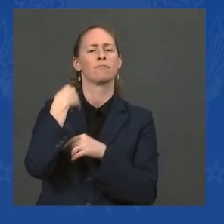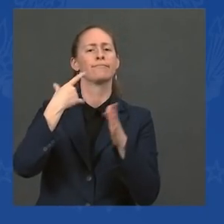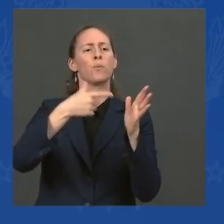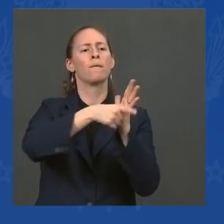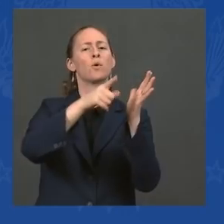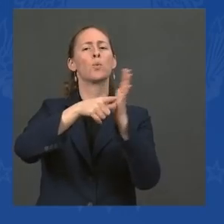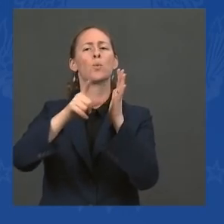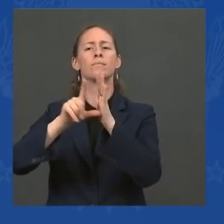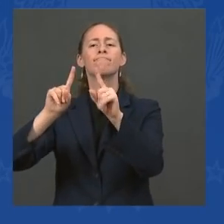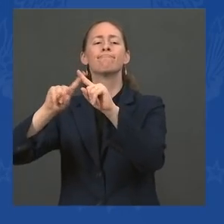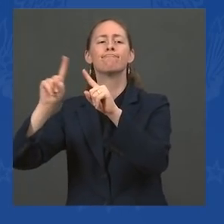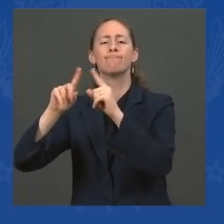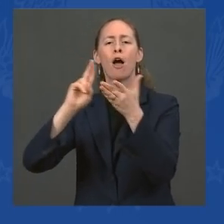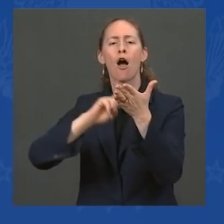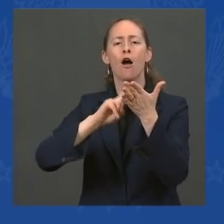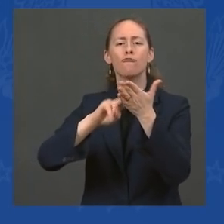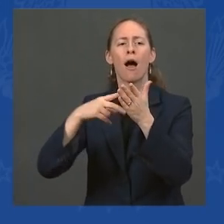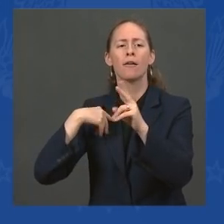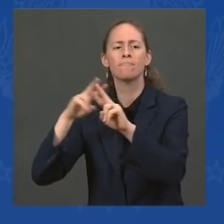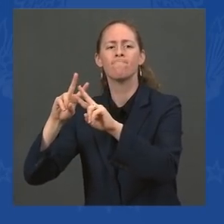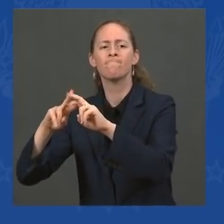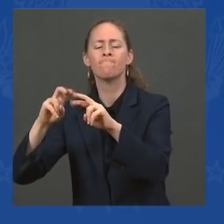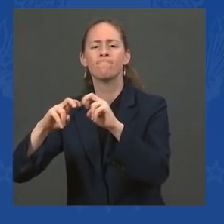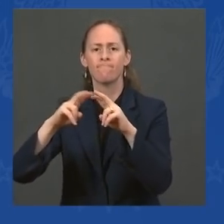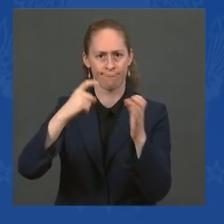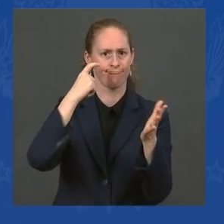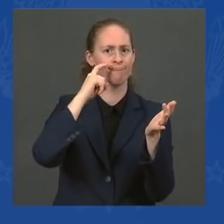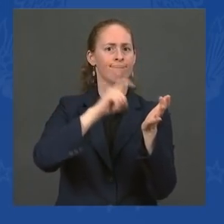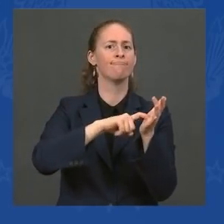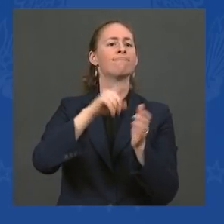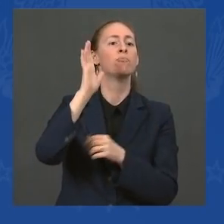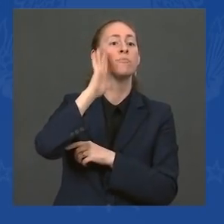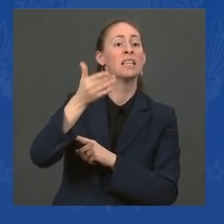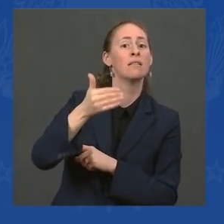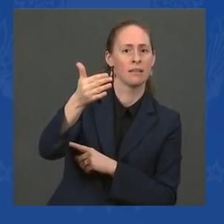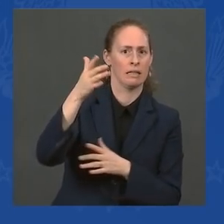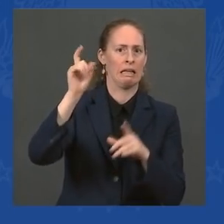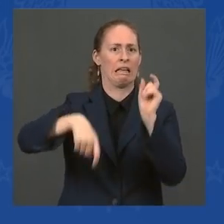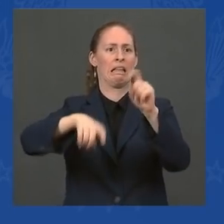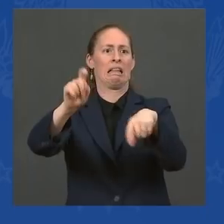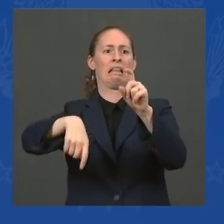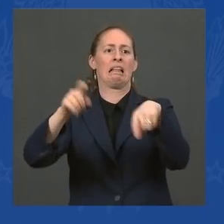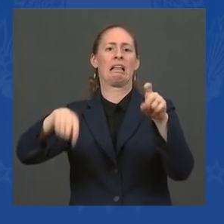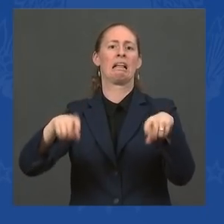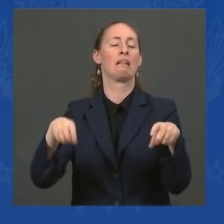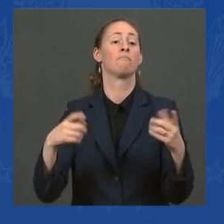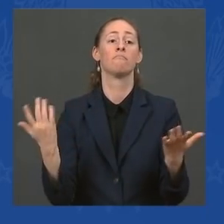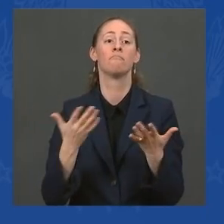There will be huge demands of people selling treasuries, wanting financing to treasuries. Interest rates will start going up.